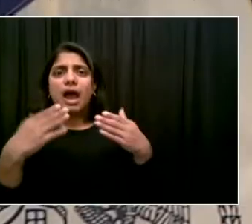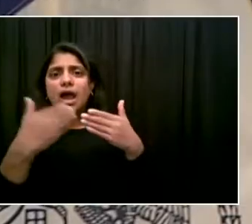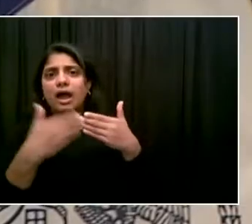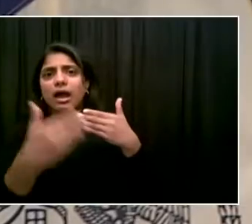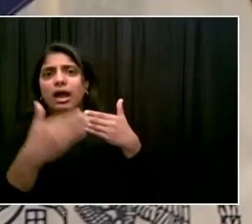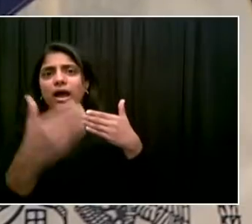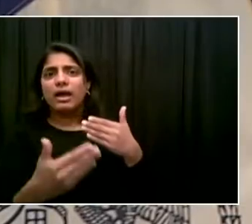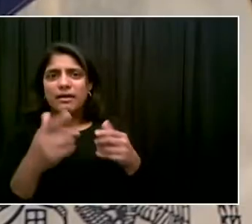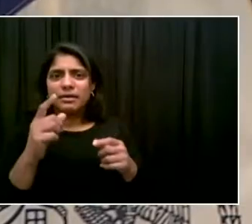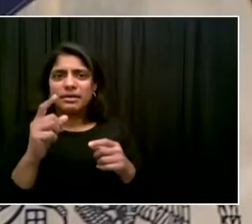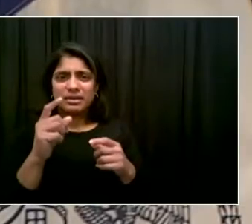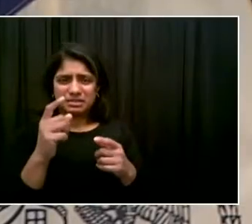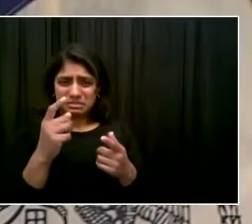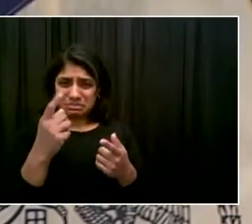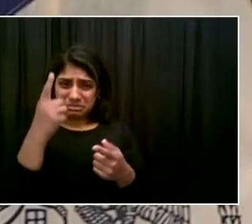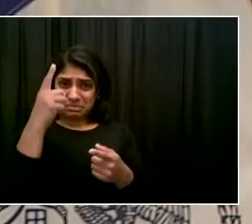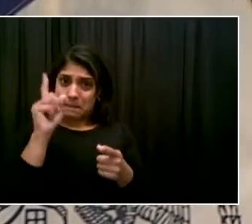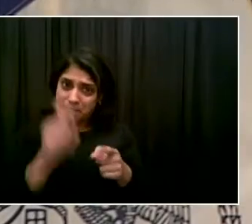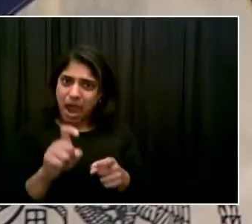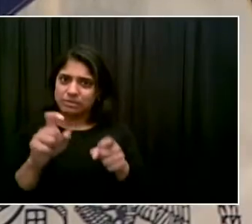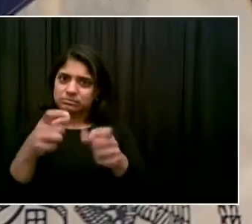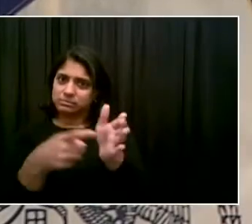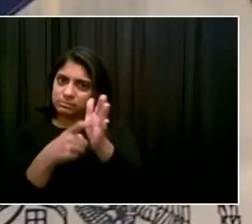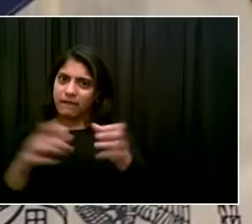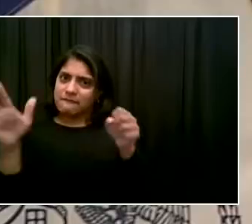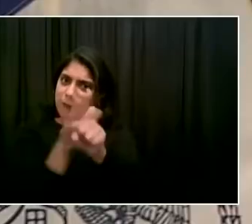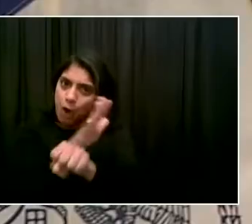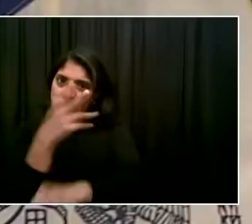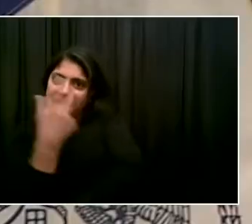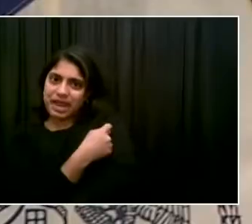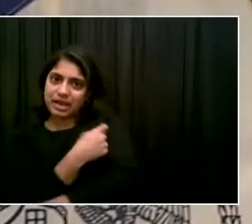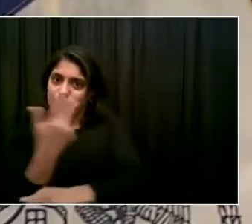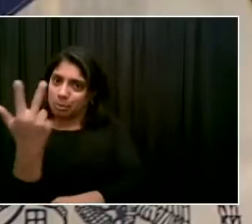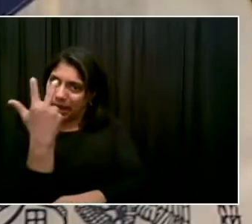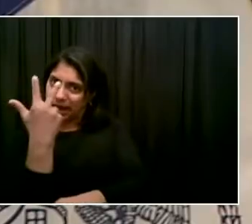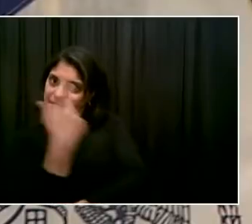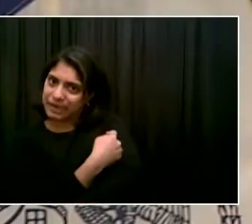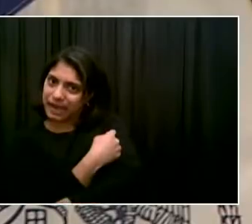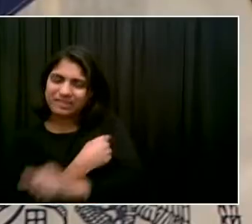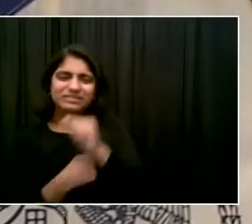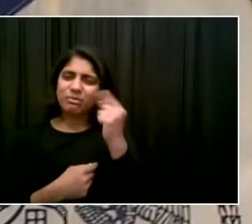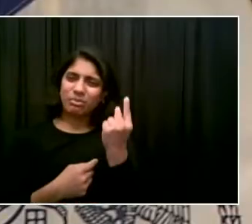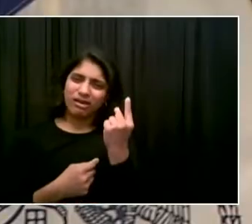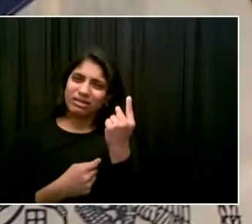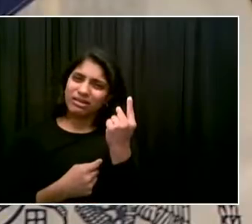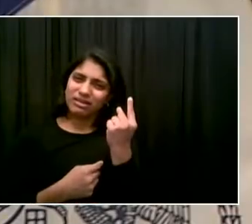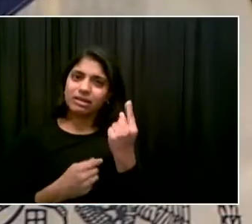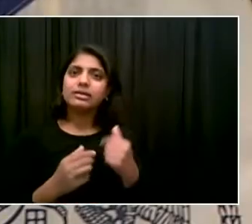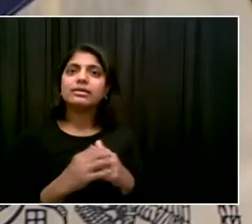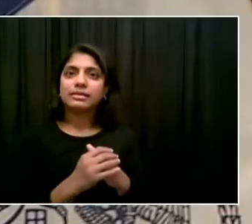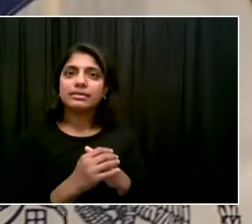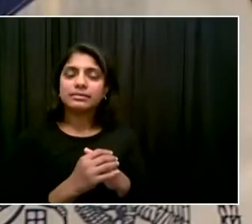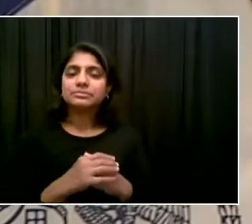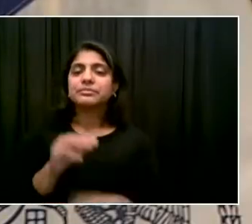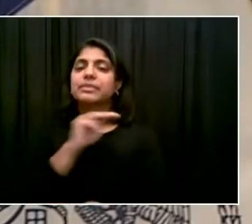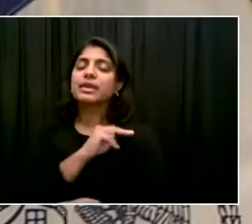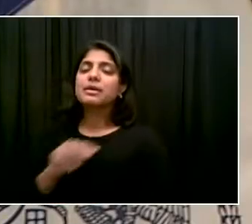NEED TO SHOW FULL VACCINATION TOO GTO INDOOR EVENTS STARTING THAT DAY. ANDREW I APPRECIATE THE QUESTION IN AN THEN WE WILL TURN TO DR. DA VE CHOKI.SH